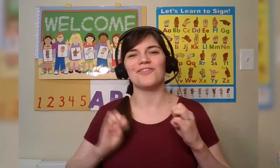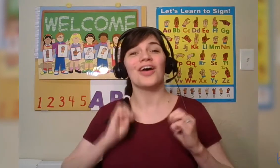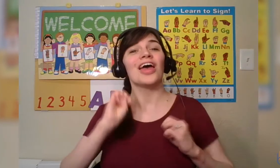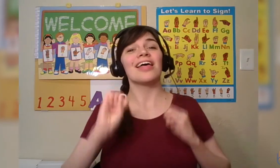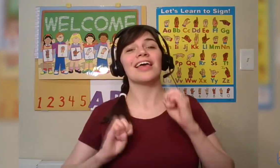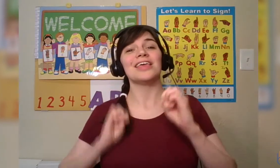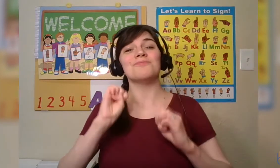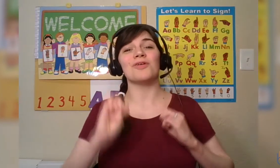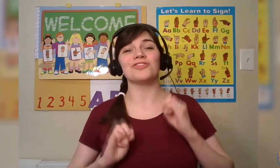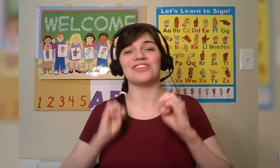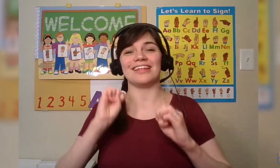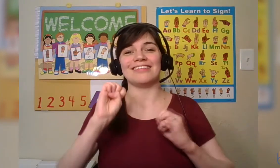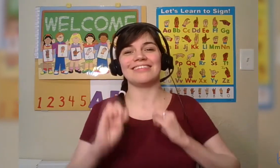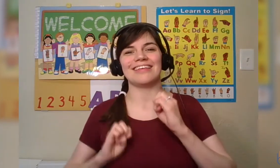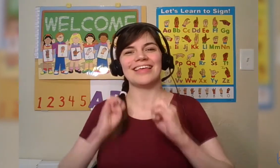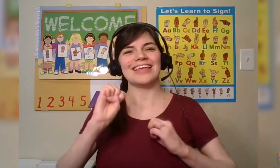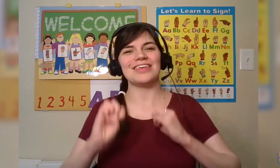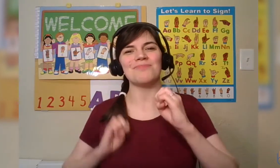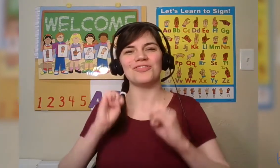Emotions. Emotions.